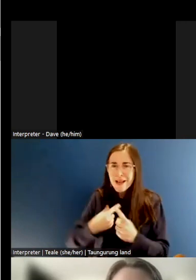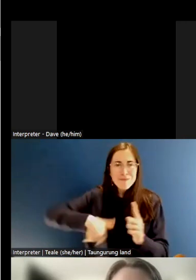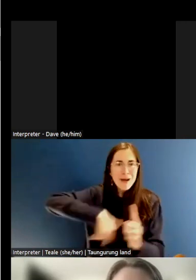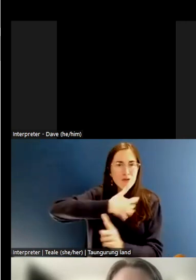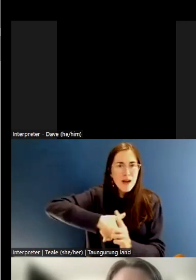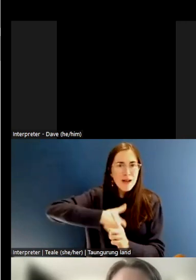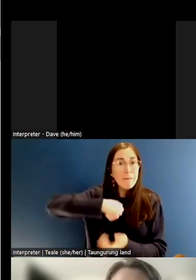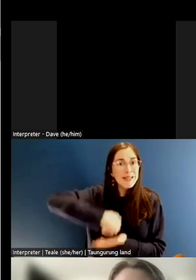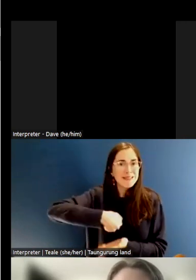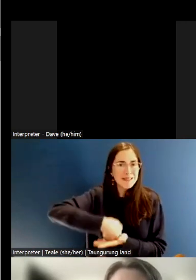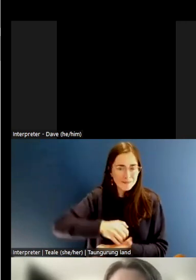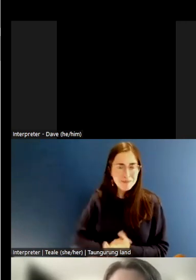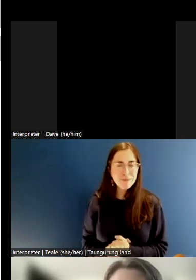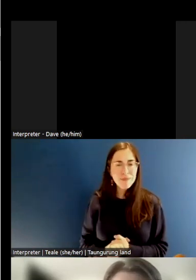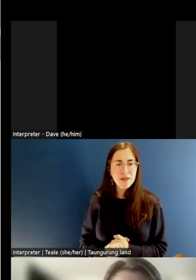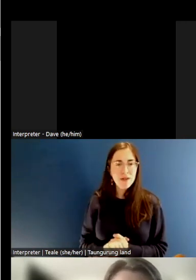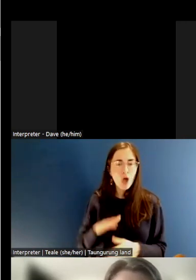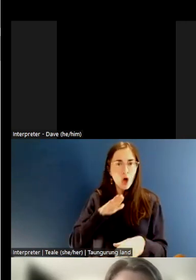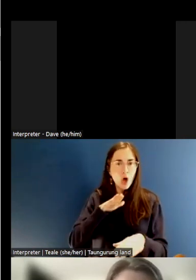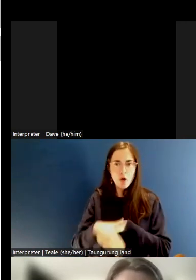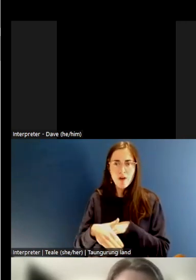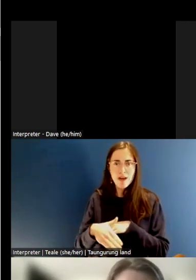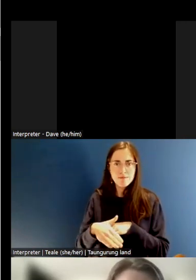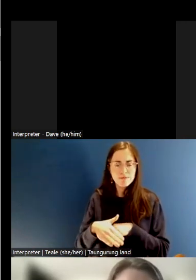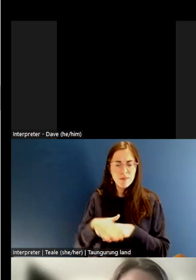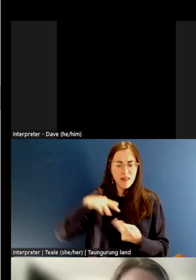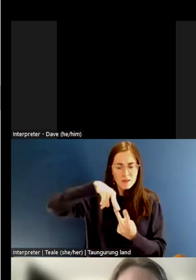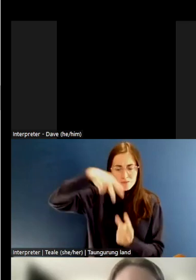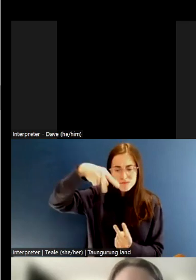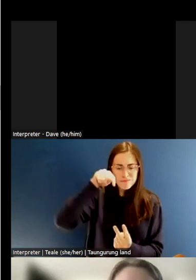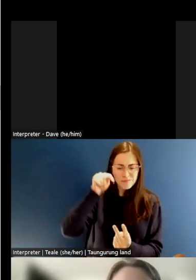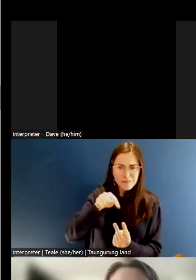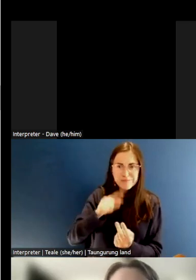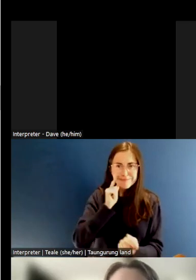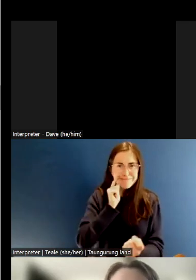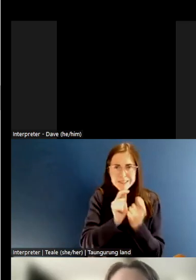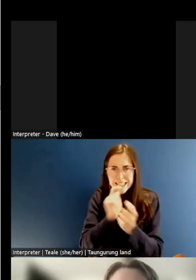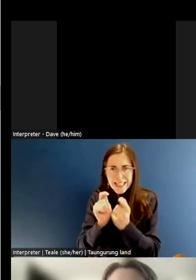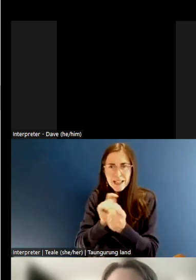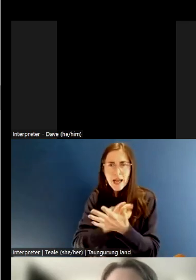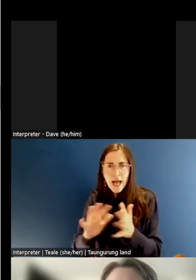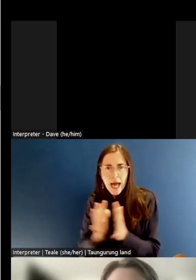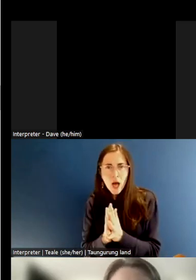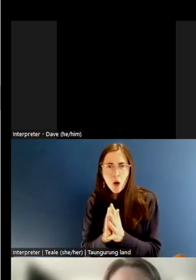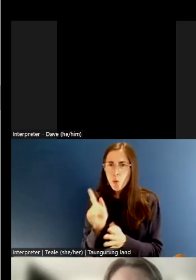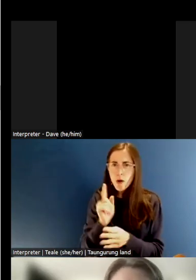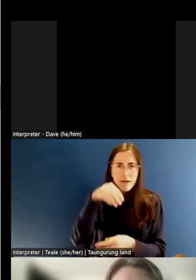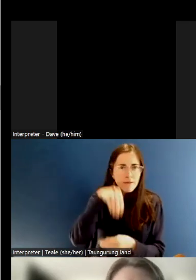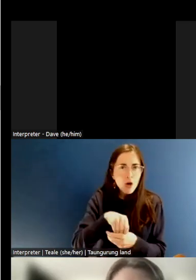about what some of the tests are based in and sort to try and help make a bit more clear